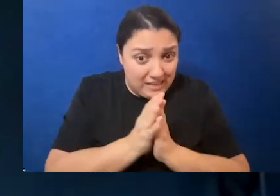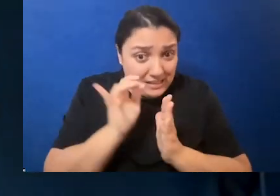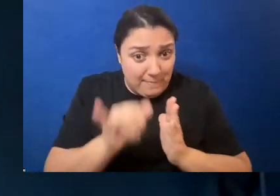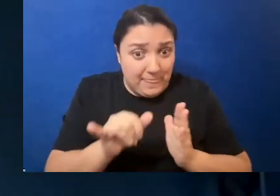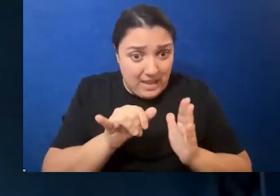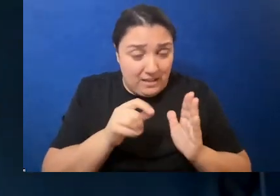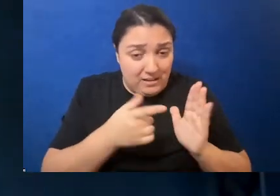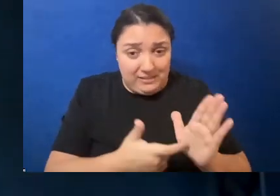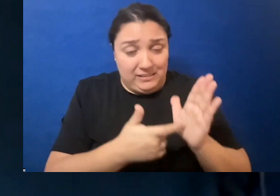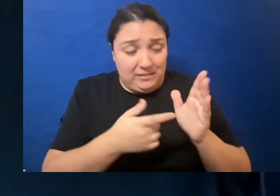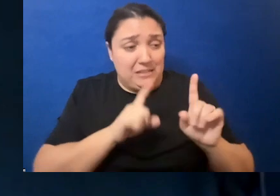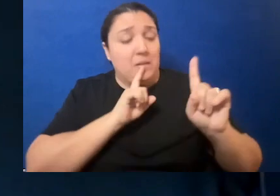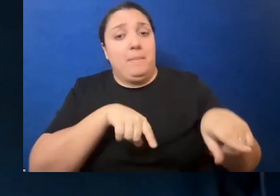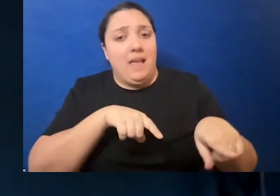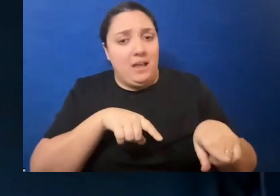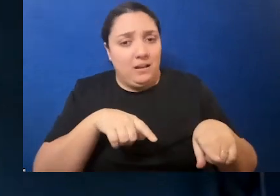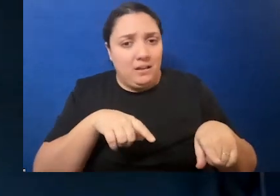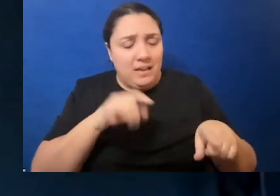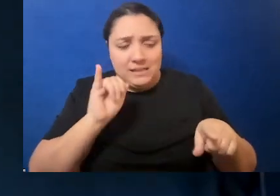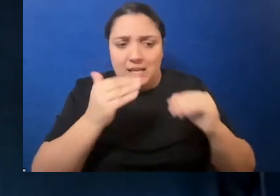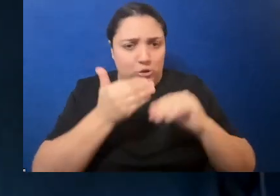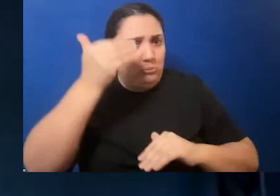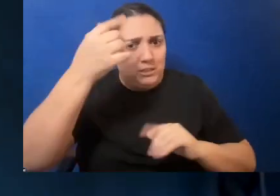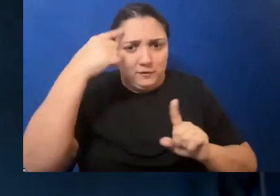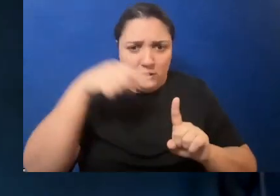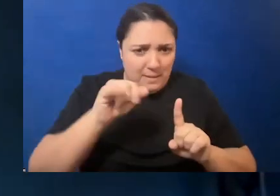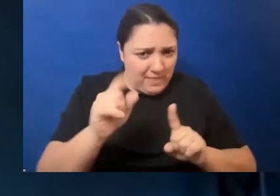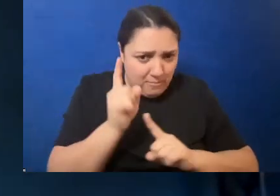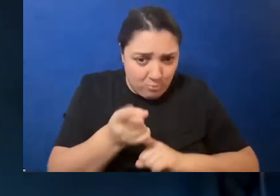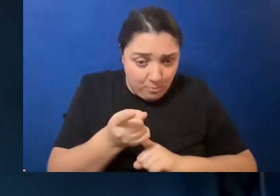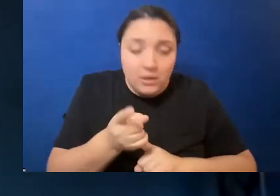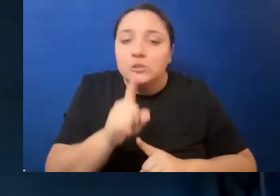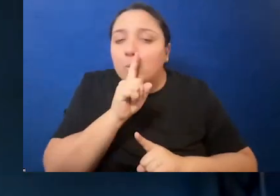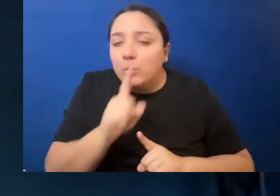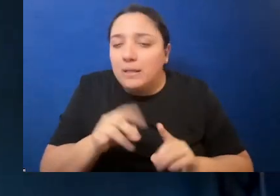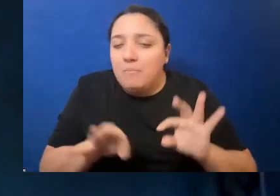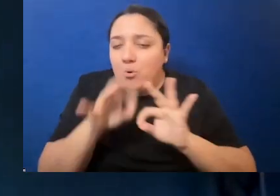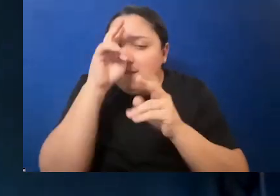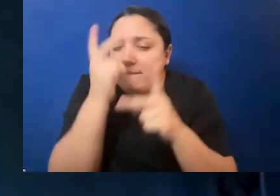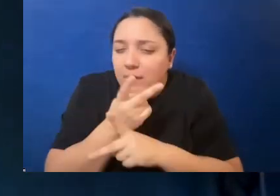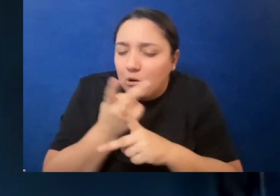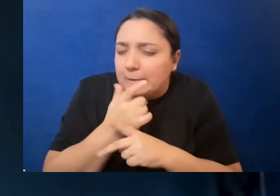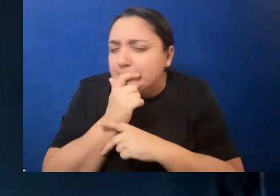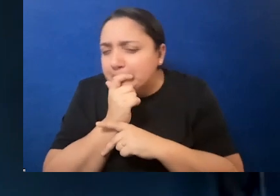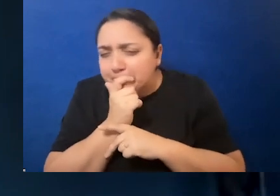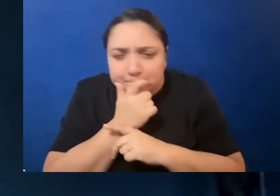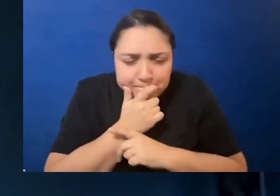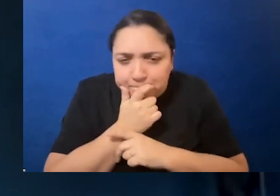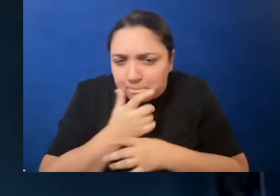AS A DEMAND THAT FEELS TOO EXPENSIVE AT THAT POINT. SO IT IS REALLY IMPORTANT TO FIGURE OUT WHAT IS GOING ON,